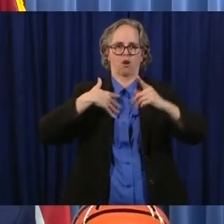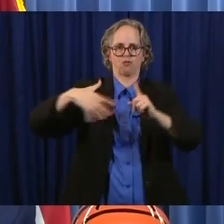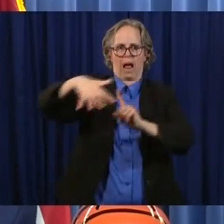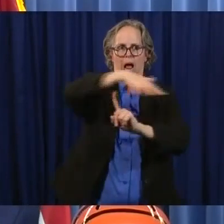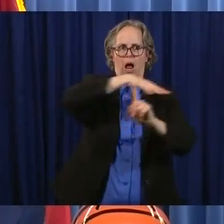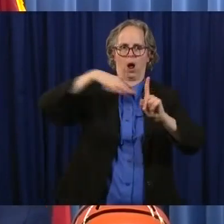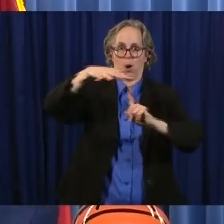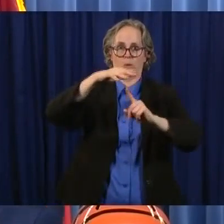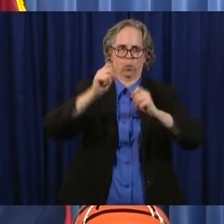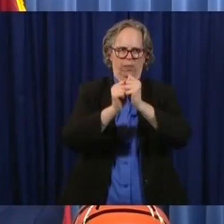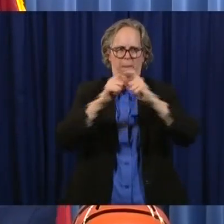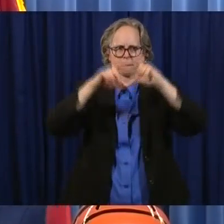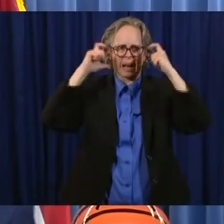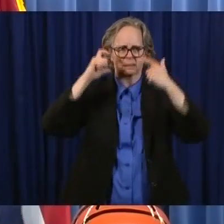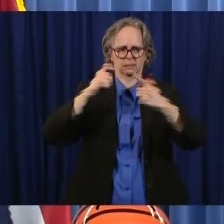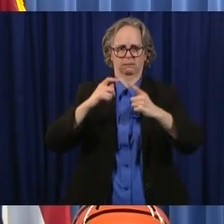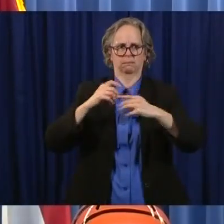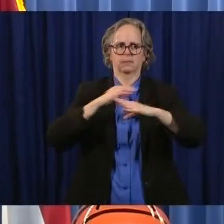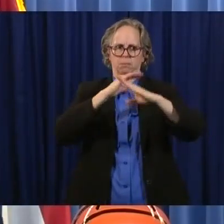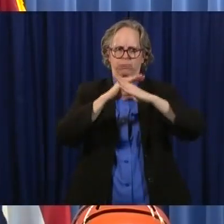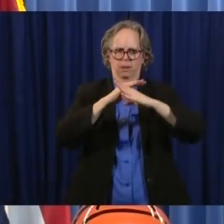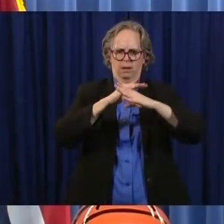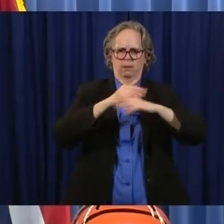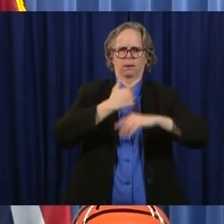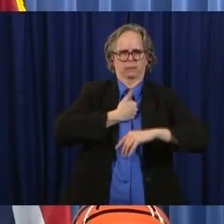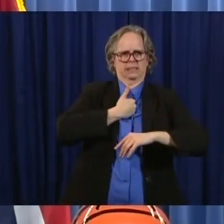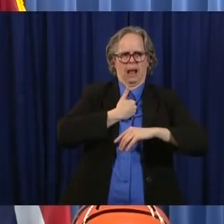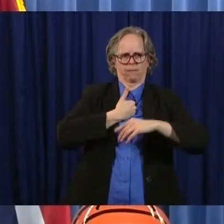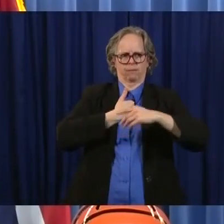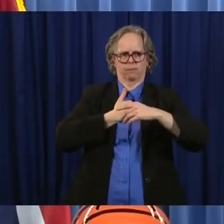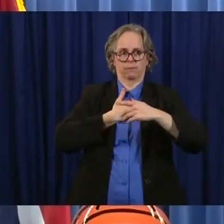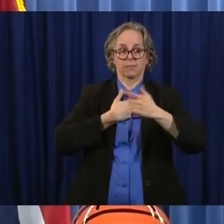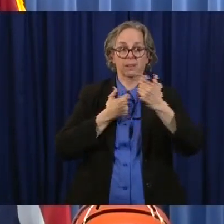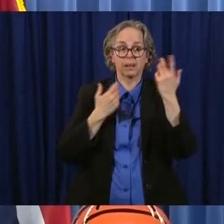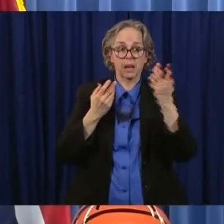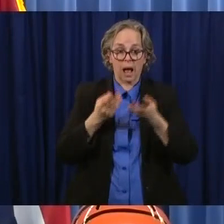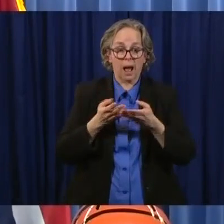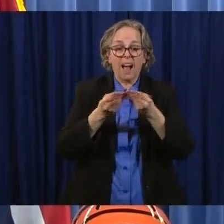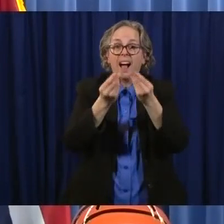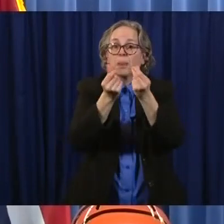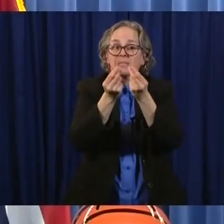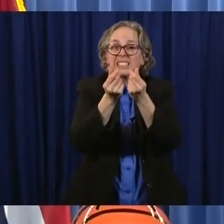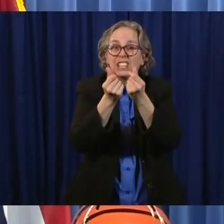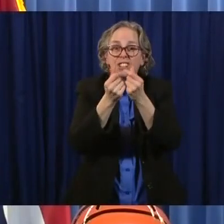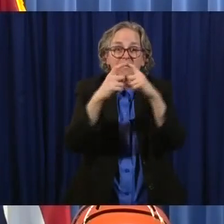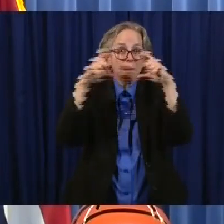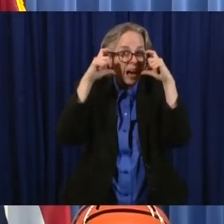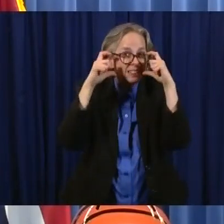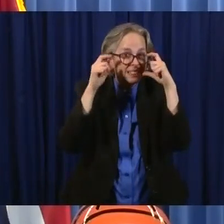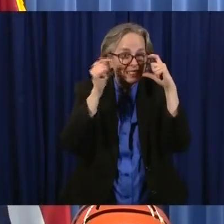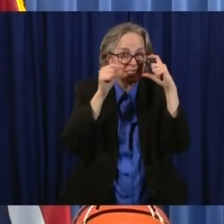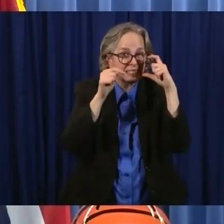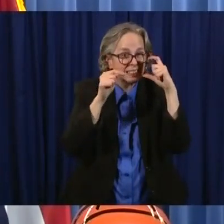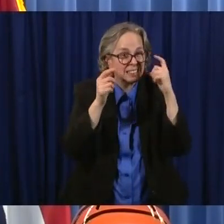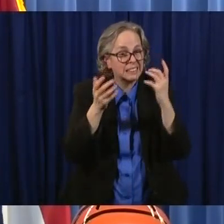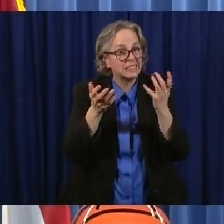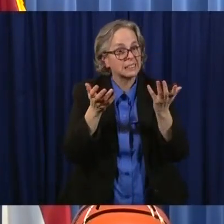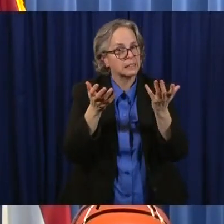YOU ALONG THE WAY. IF YOU ARE WEARING A MASK YOU ARE PROTECTING THOSE PEOPLE AROUND YOU AND PROVIDING